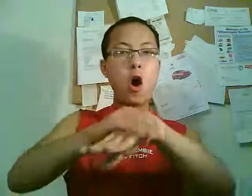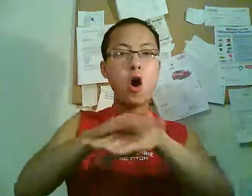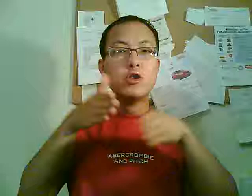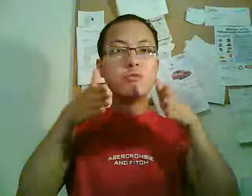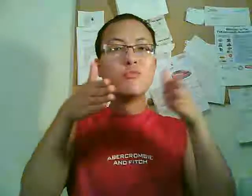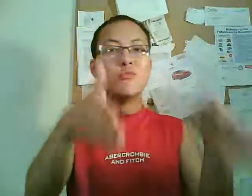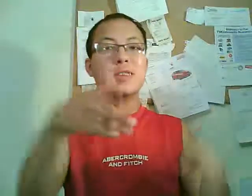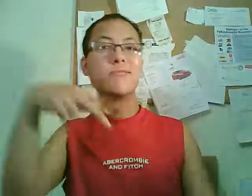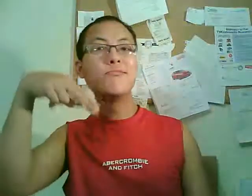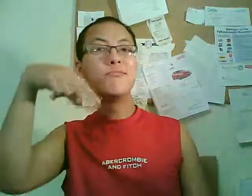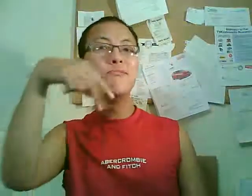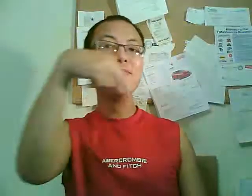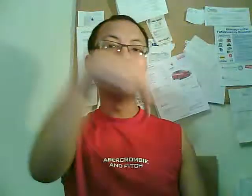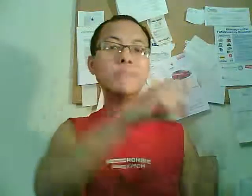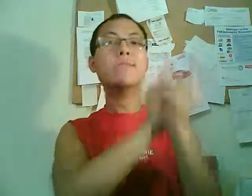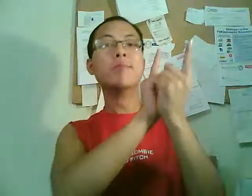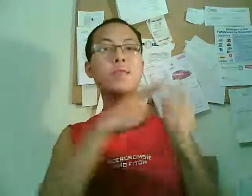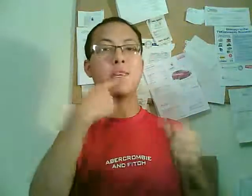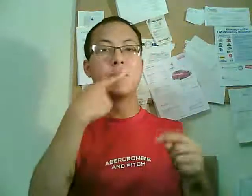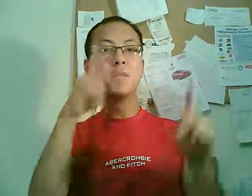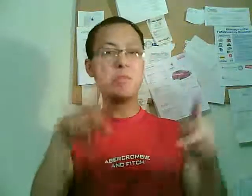Like, when walking on the street, you encounter a hearing person.